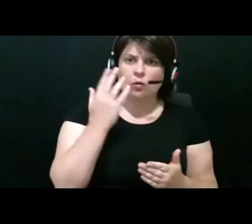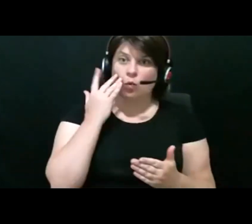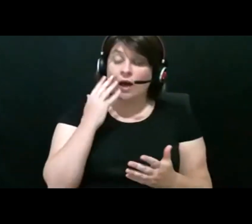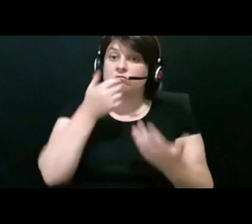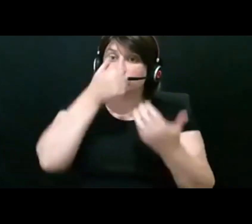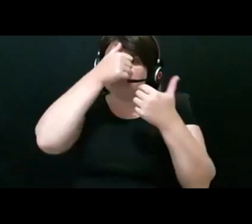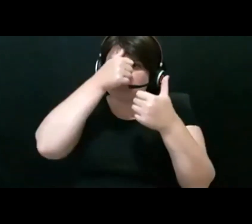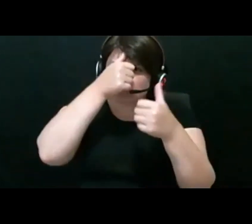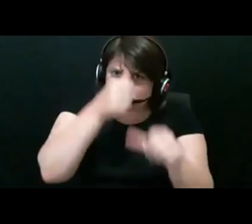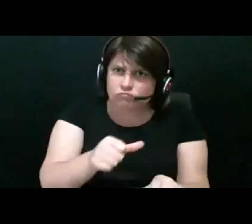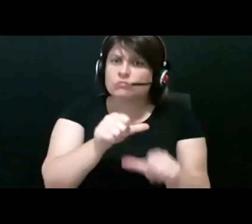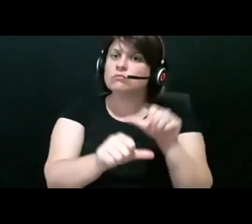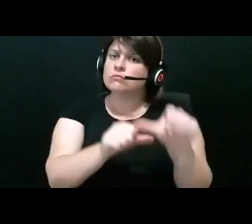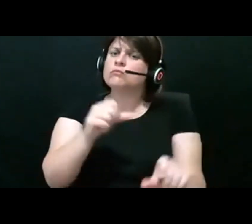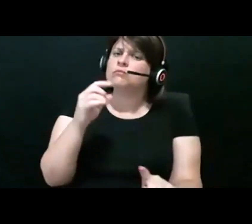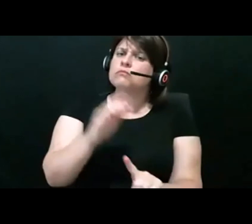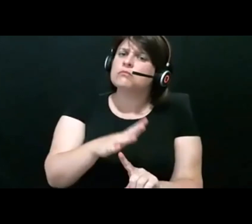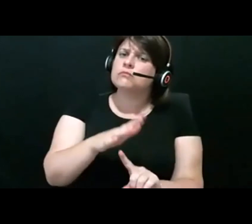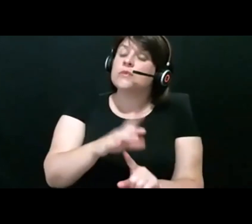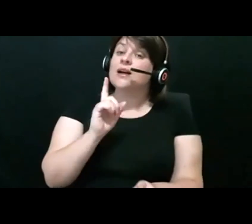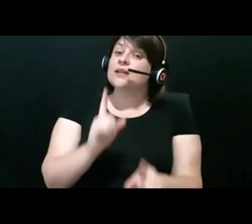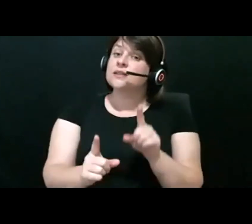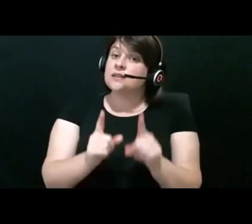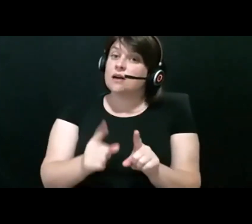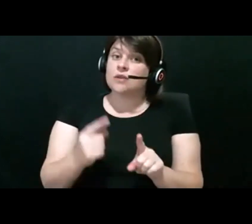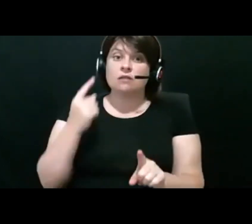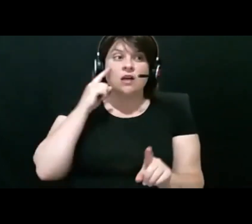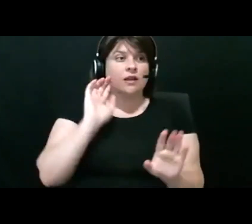Sometimes they see that's all that person needs.